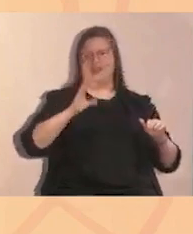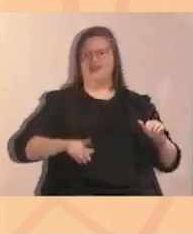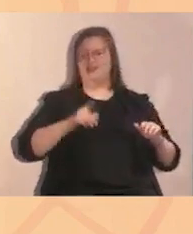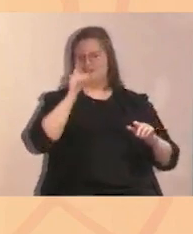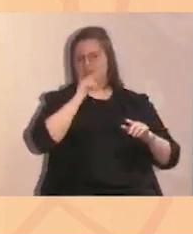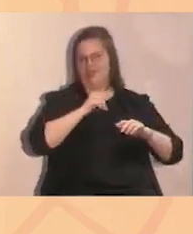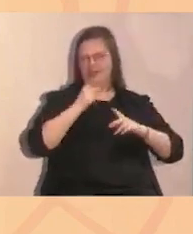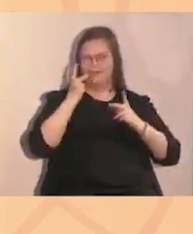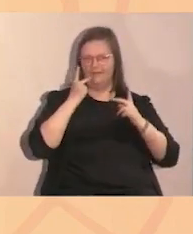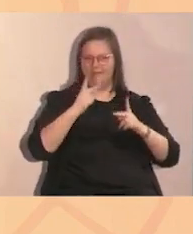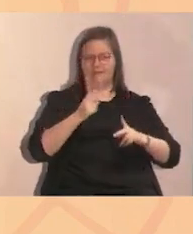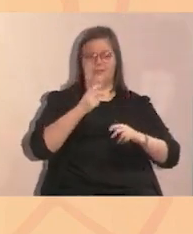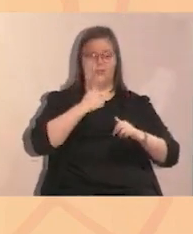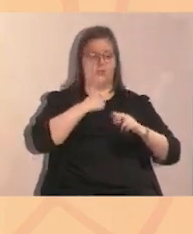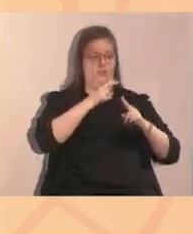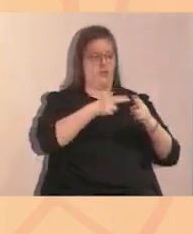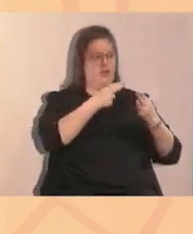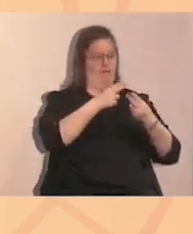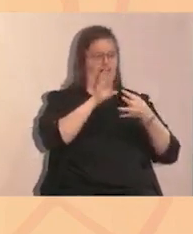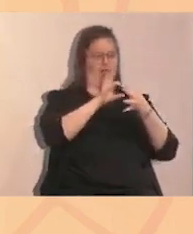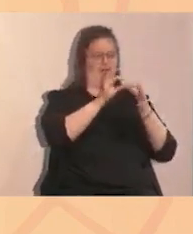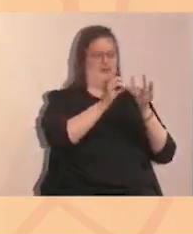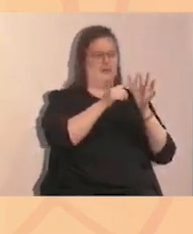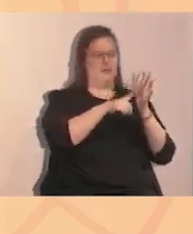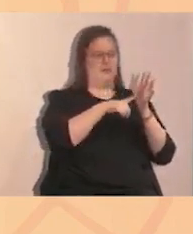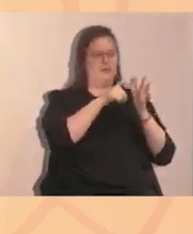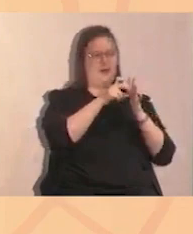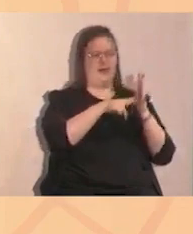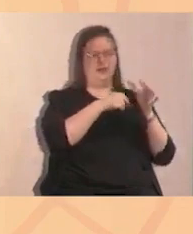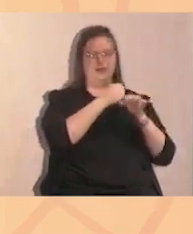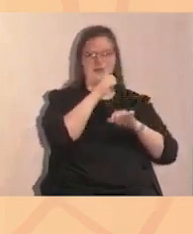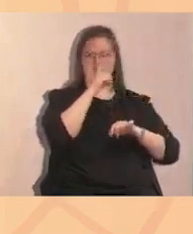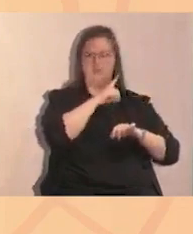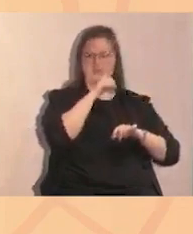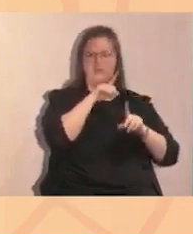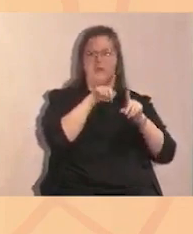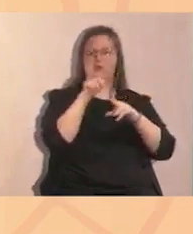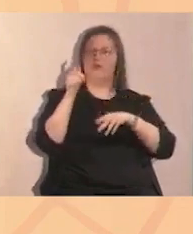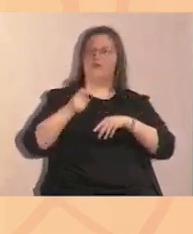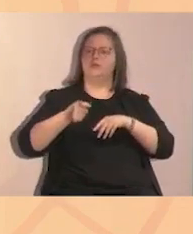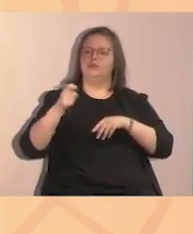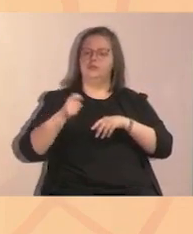My Nyoongar family are connected to Ballardong People and to Wilman Boodjar. But I'm also a member of a postwar family that